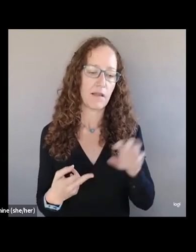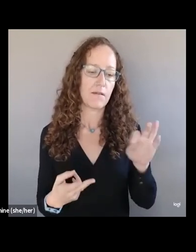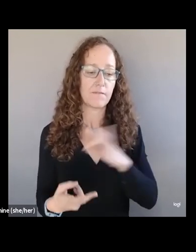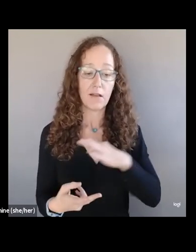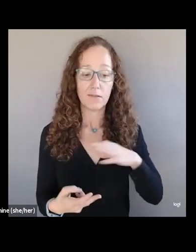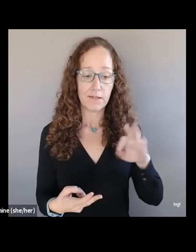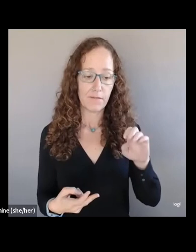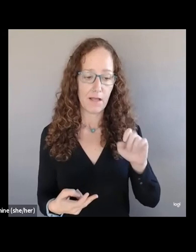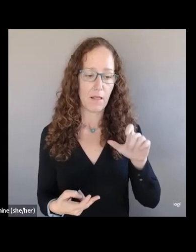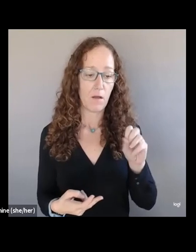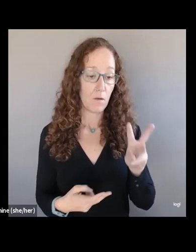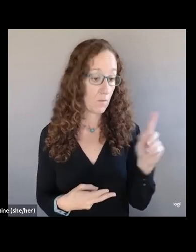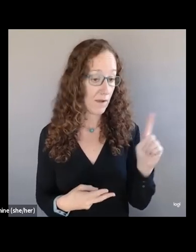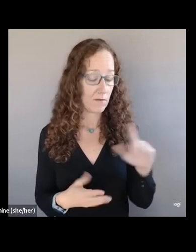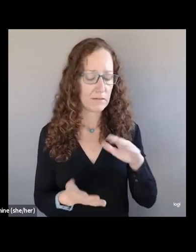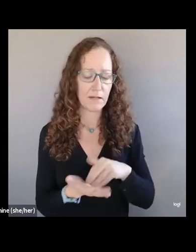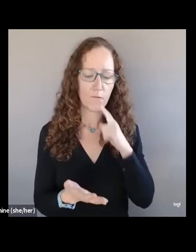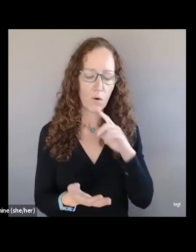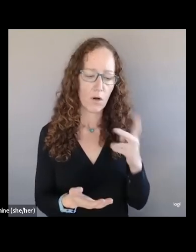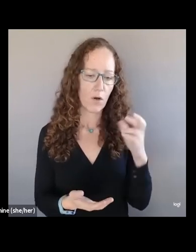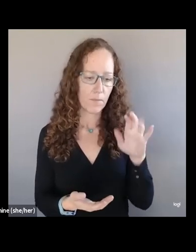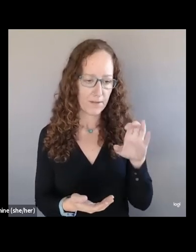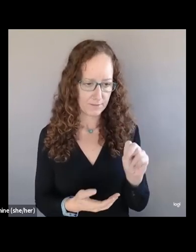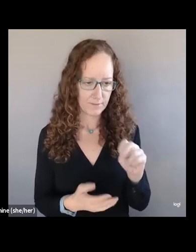being employed as a professor, she was a middle school language